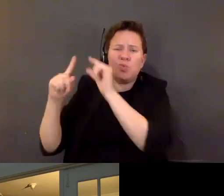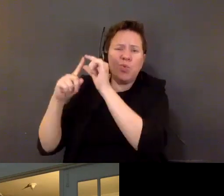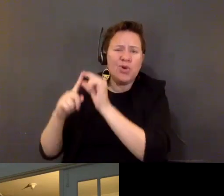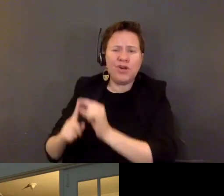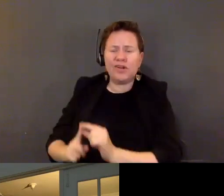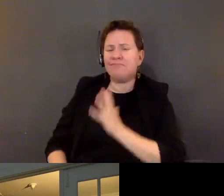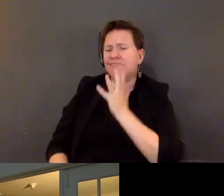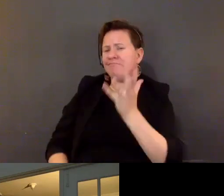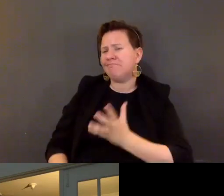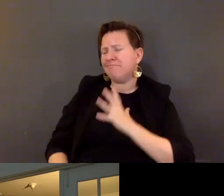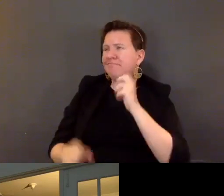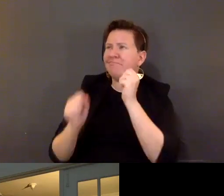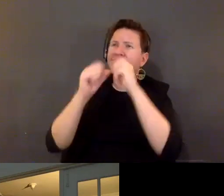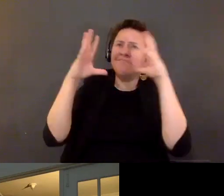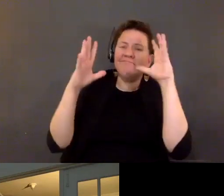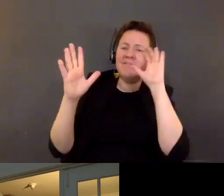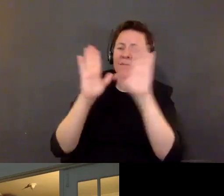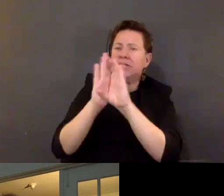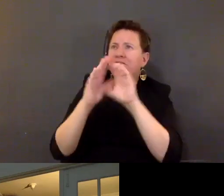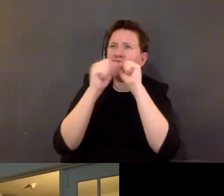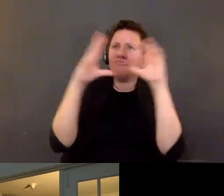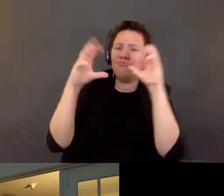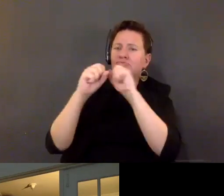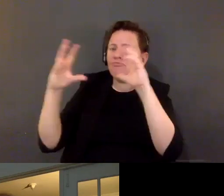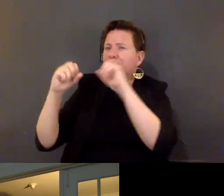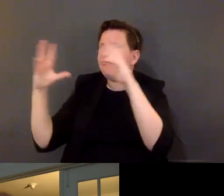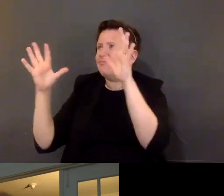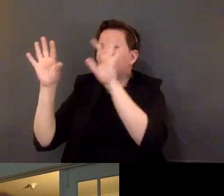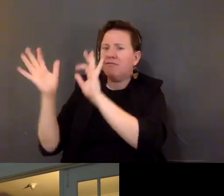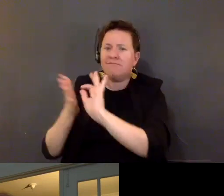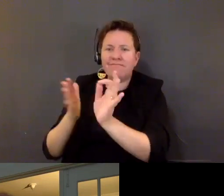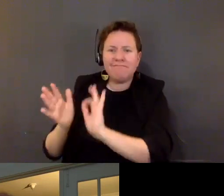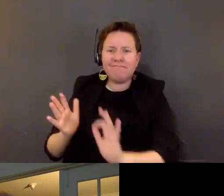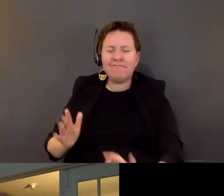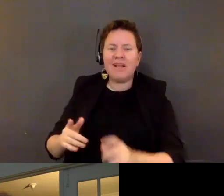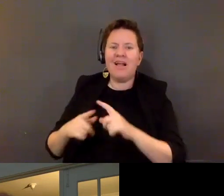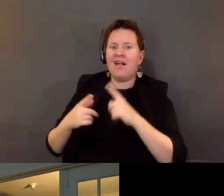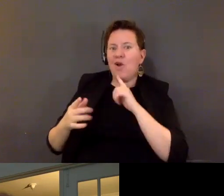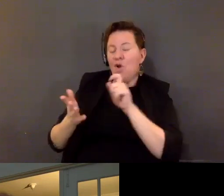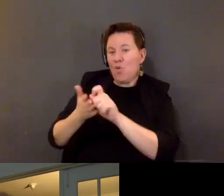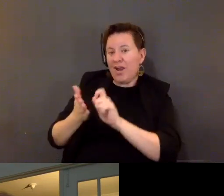images getting to like i keep joking that writing is so much easier to clean up after